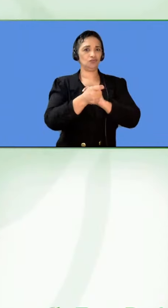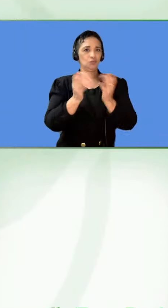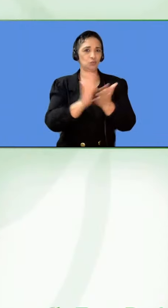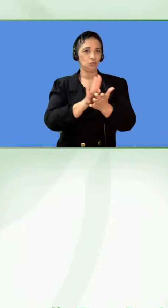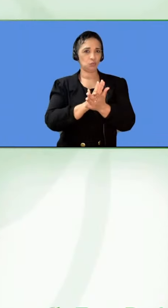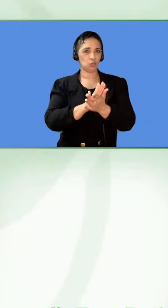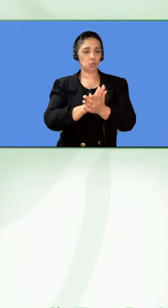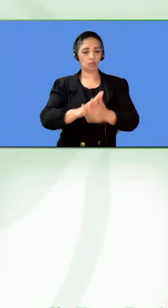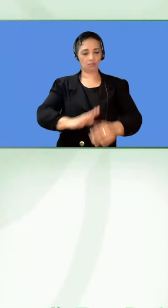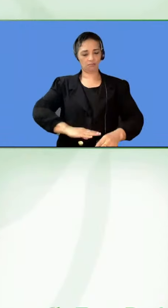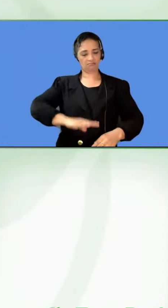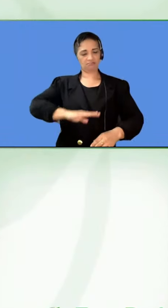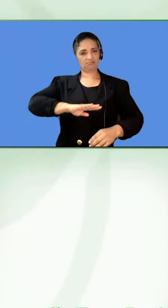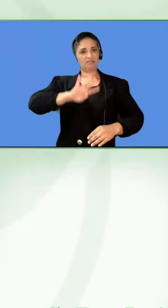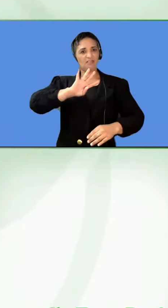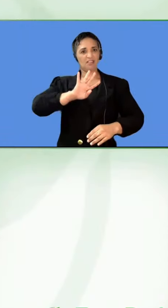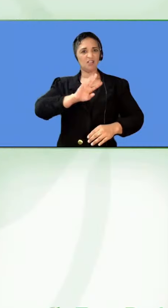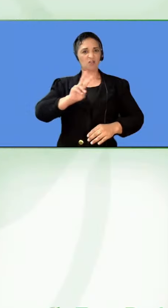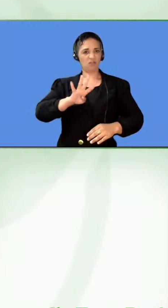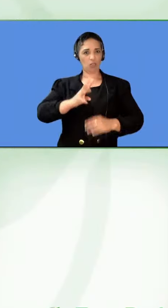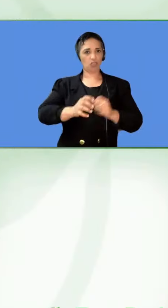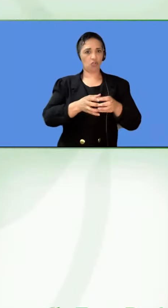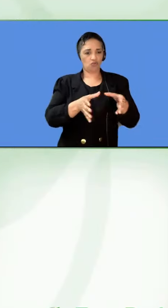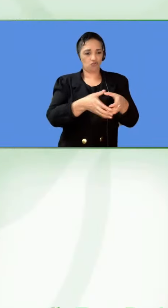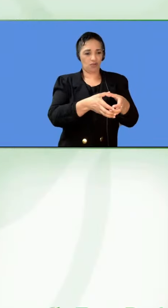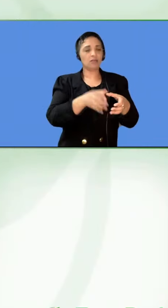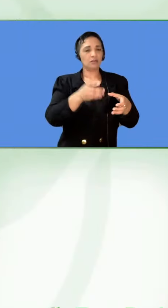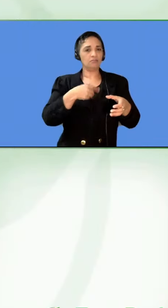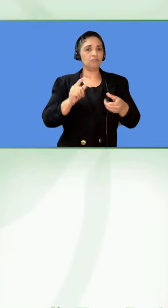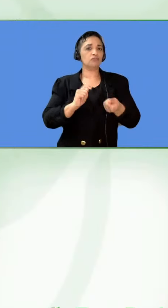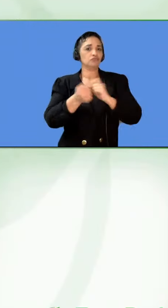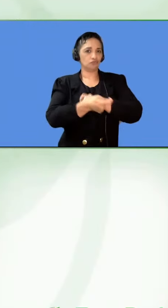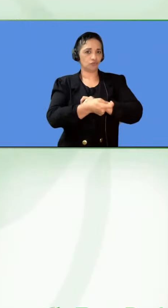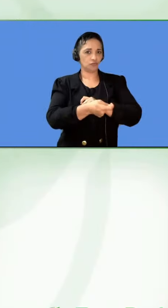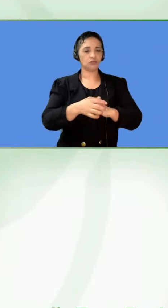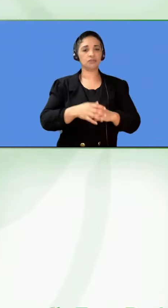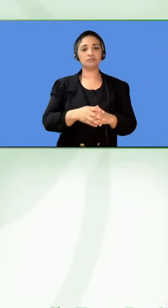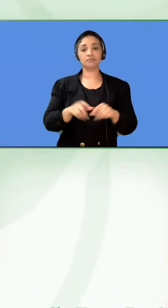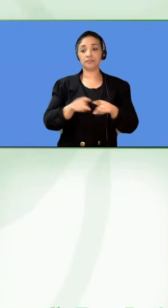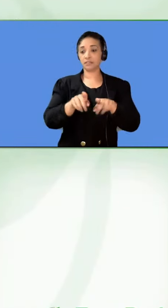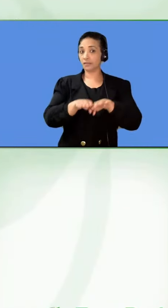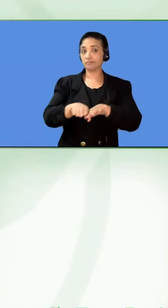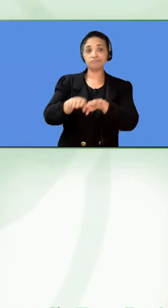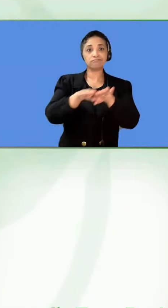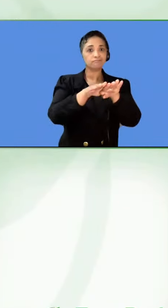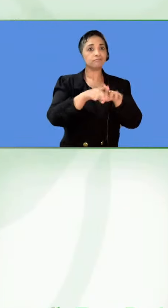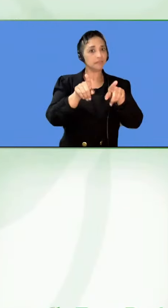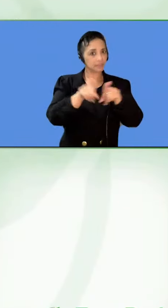to their smaller classroom sizes, peers also having visual impairments, orientation and